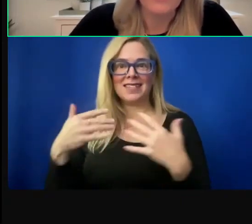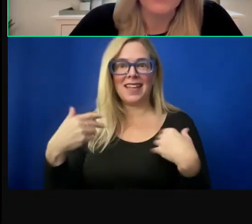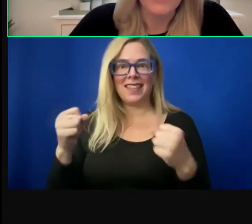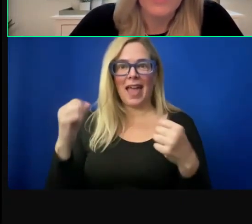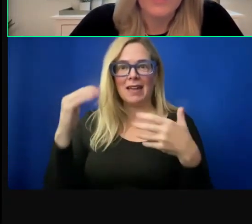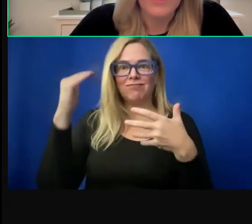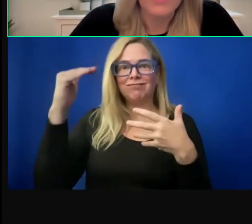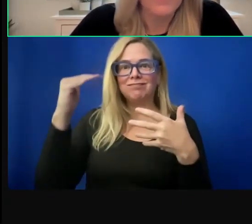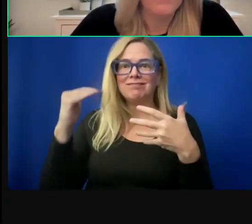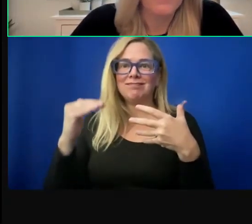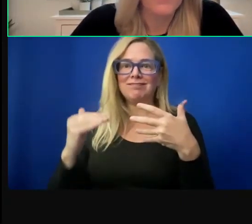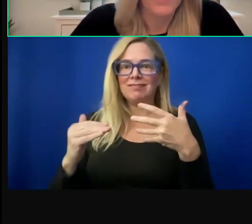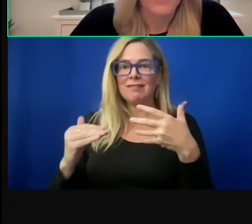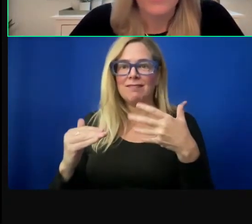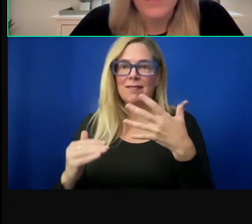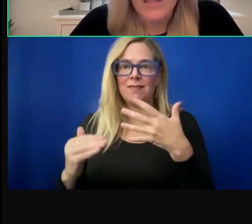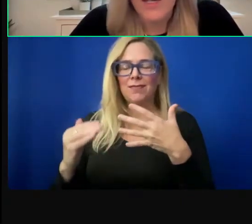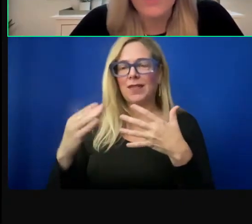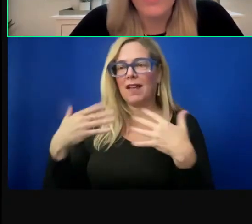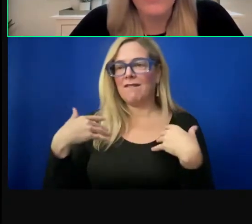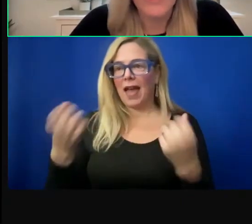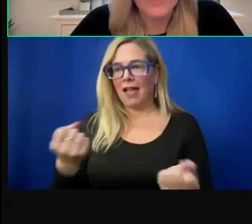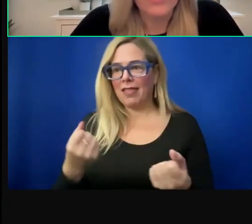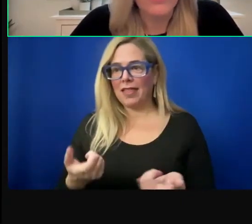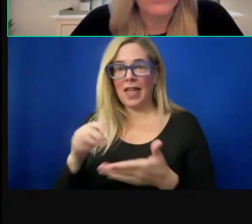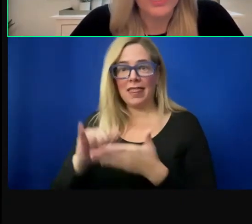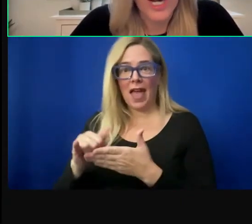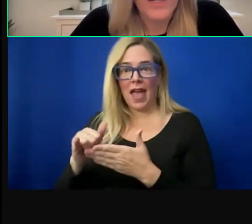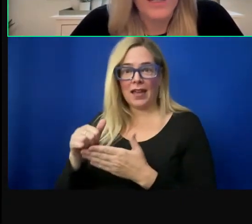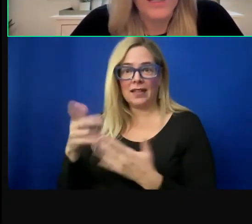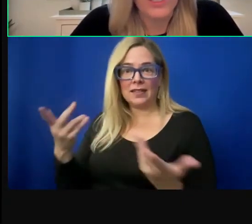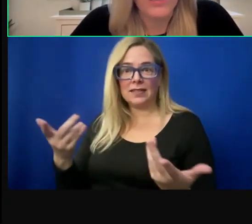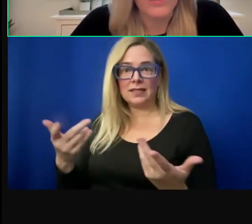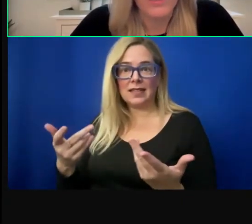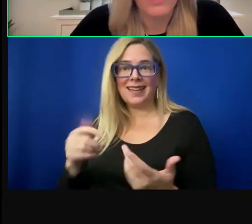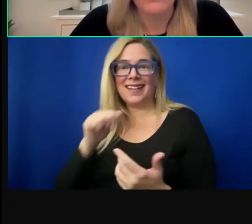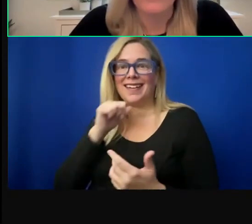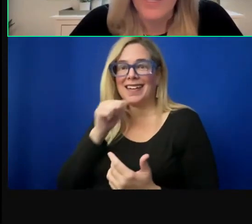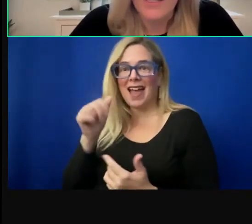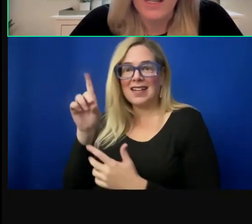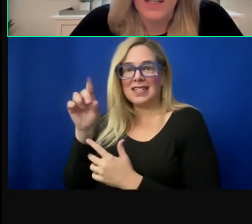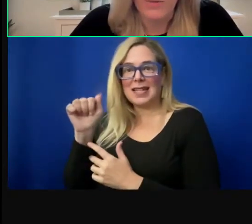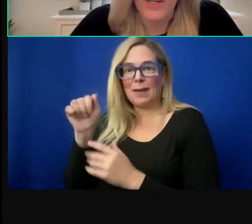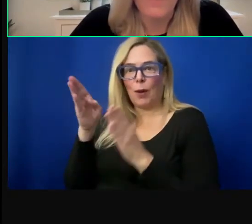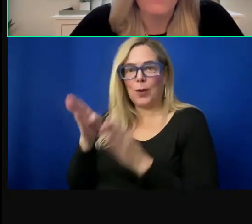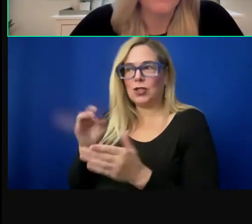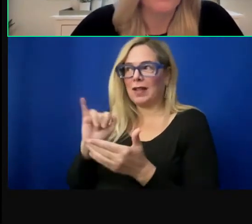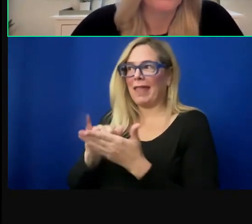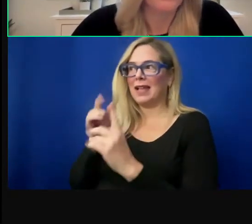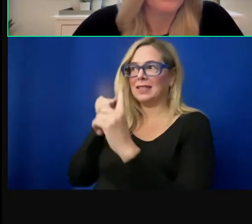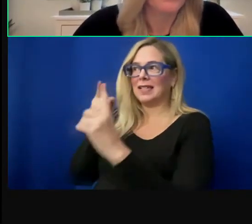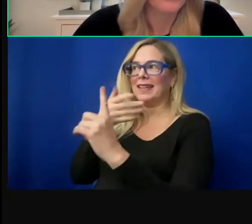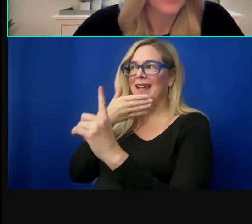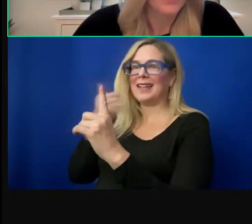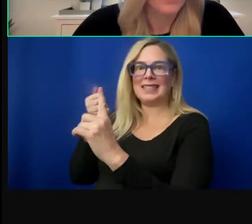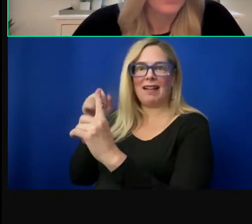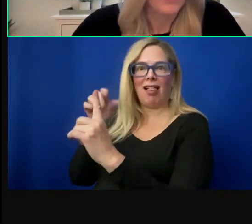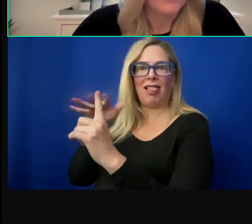health state. That's exactly what we need to challenge to advance health equity.